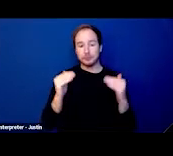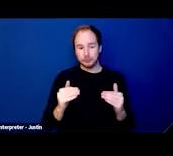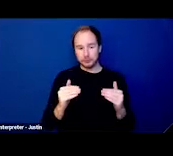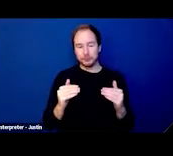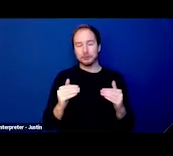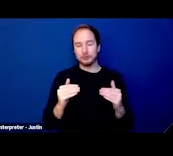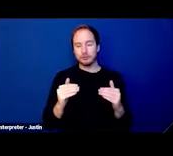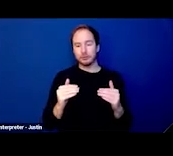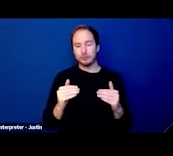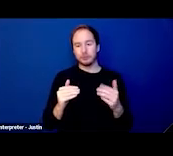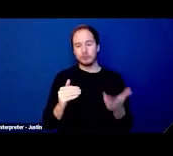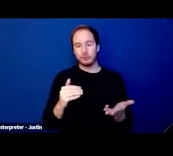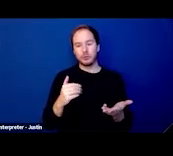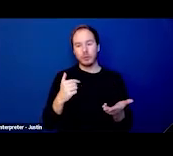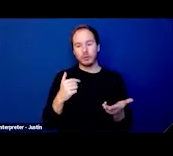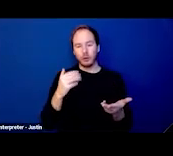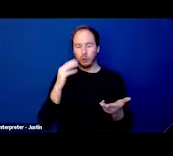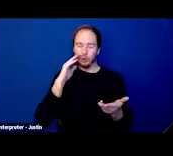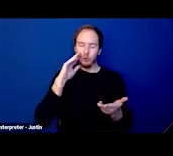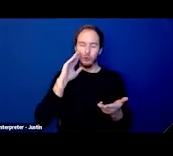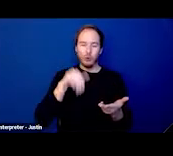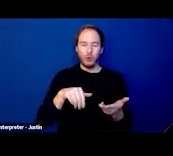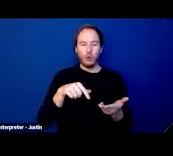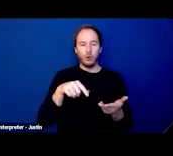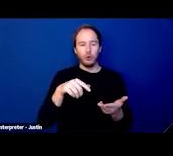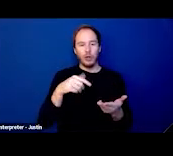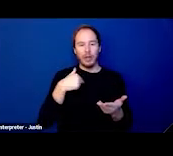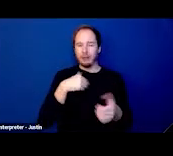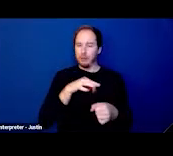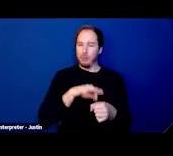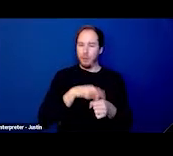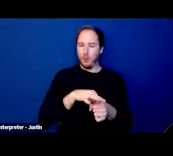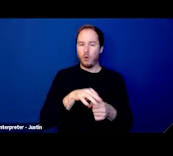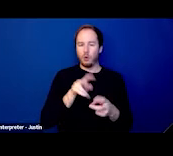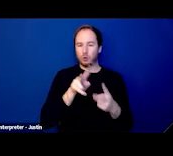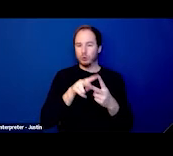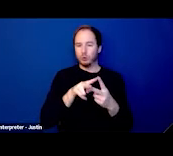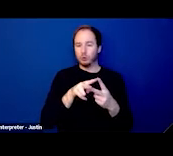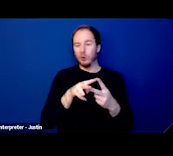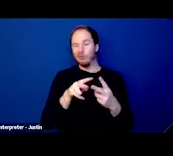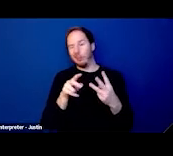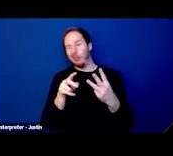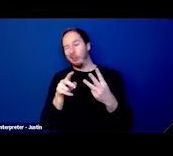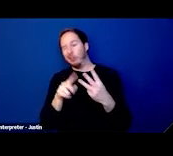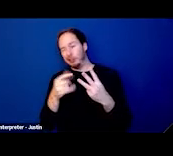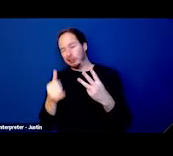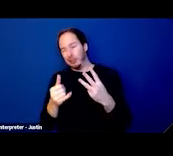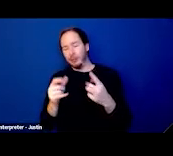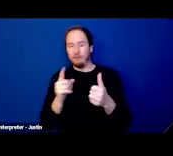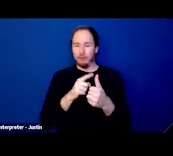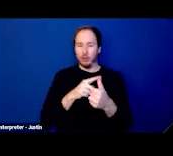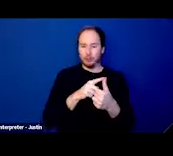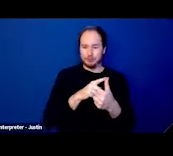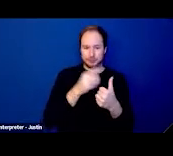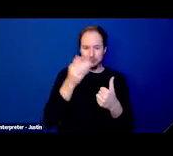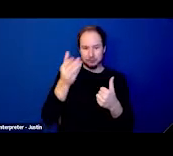if you've been on the sessions before, you're familiar with these two polls, we actually have one extra today, but if we could launch that first poll, we're really hoping to get a sense of